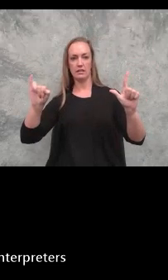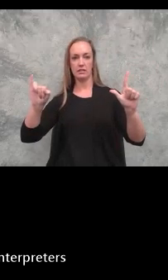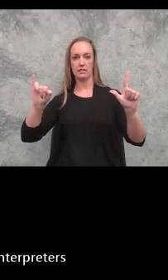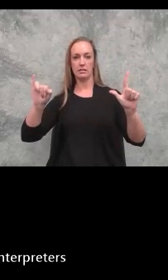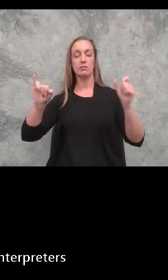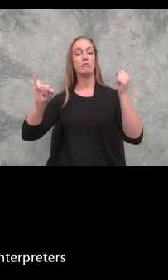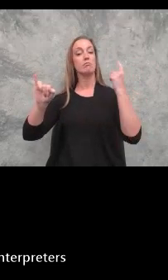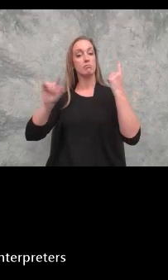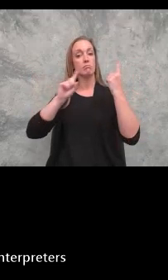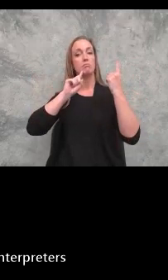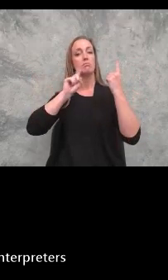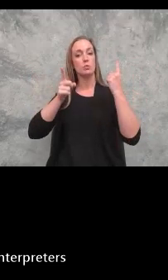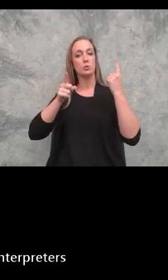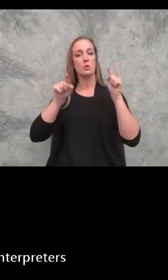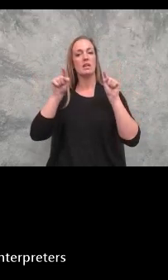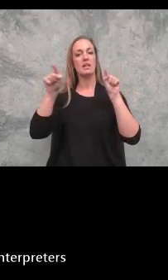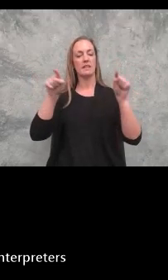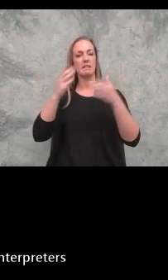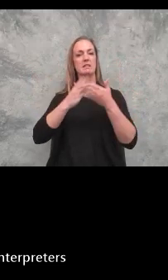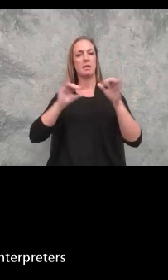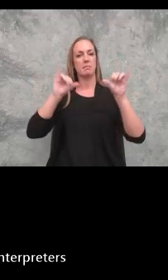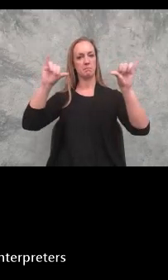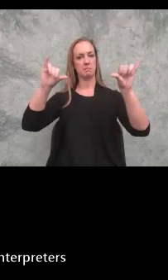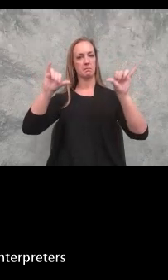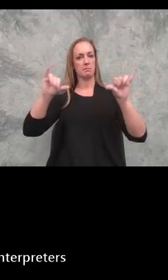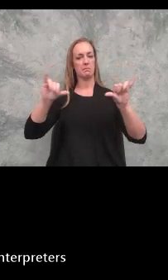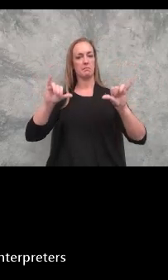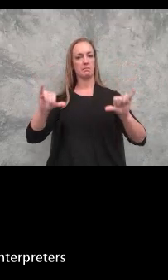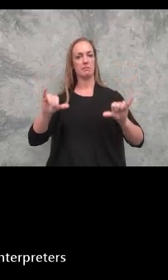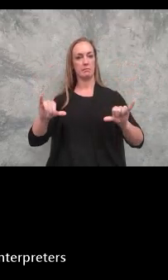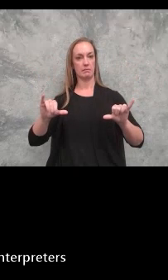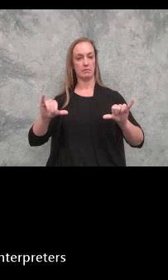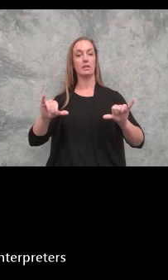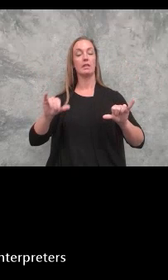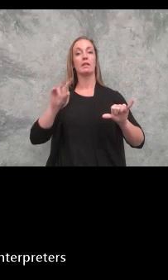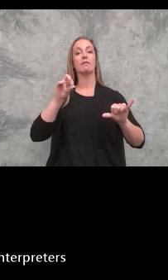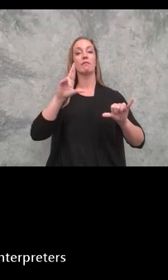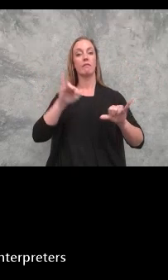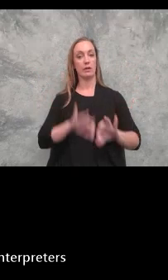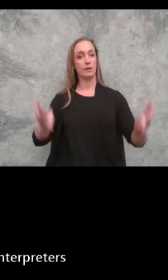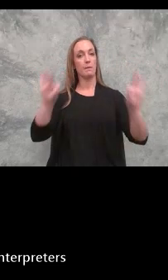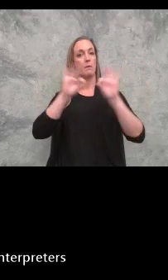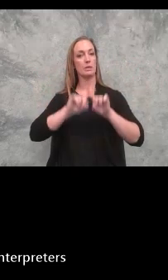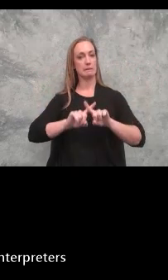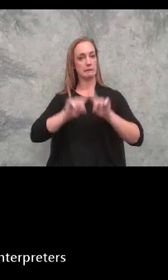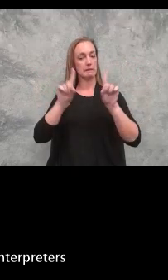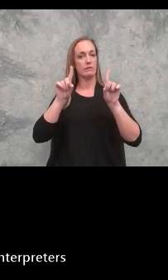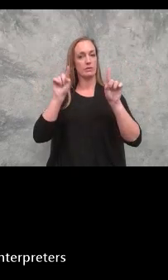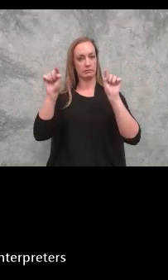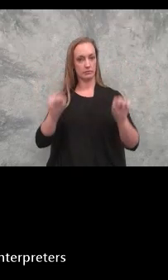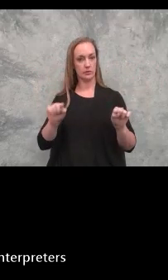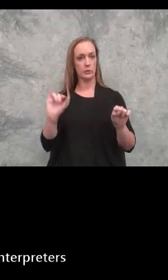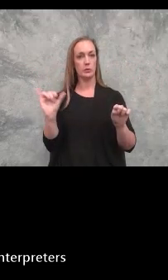While it is true that they have a few similarities there are some very important differences. DI is